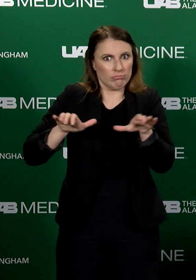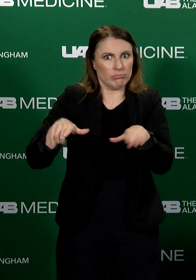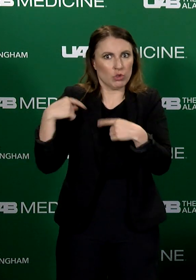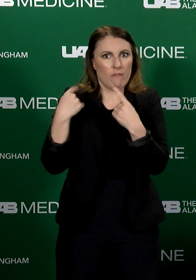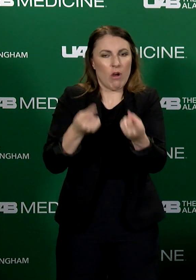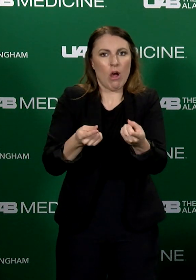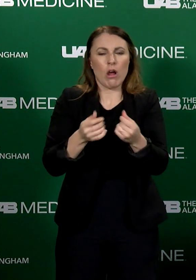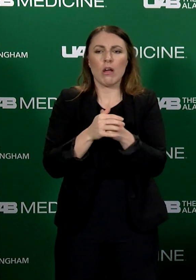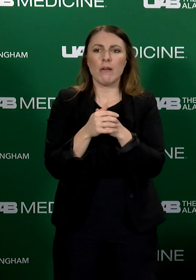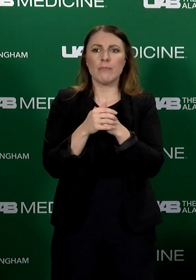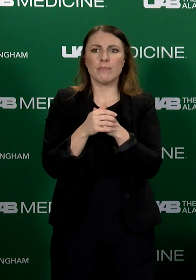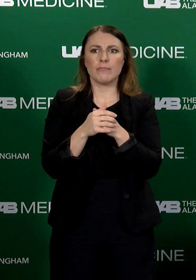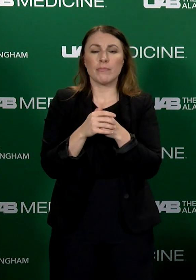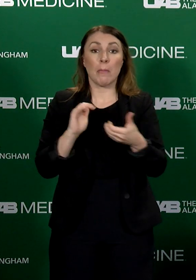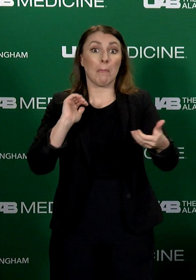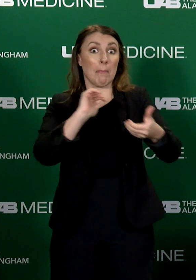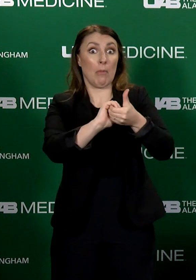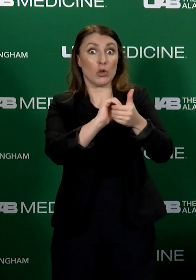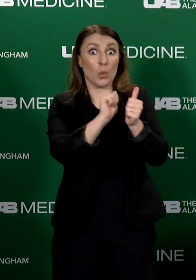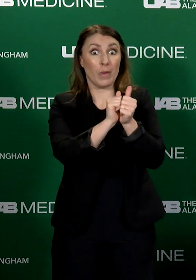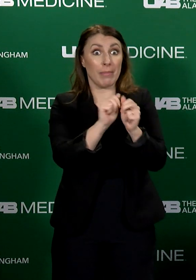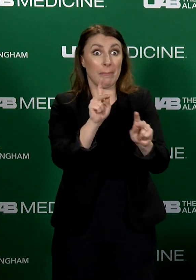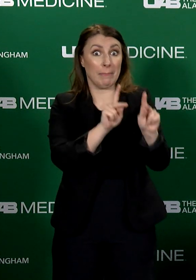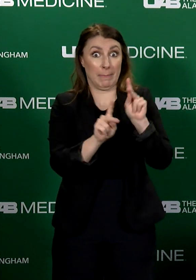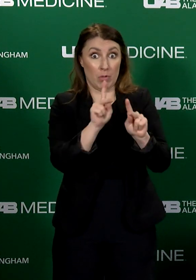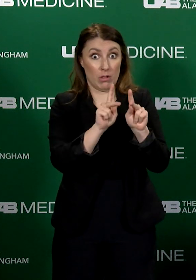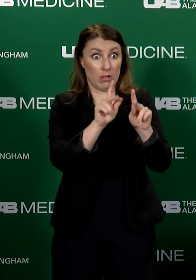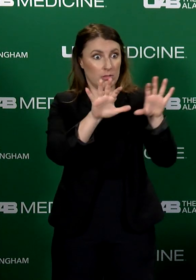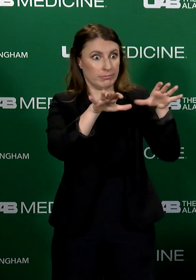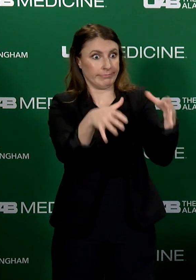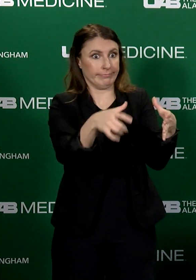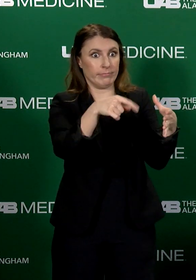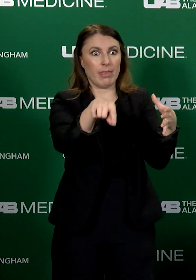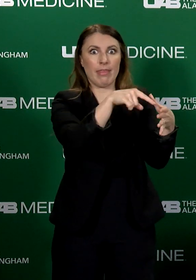with a group of individuals who actually do have the ability to so that material